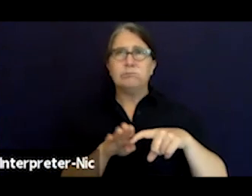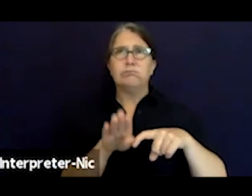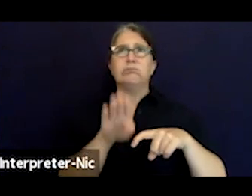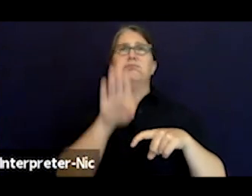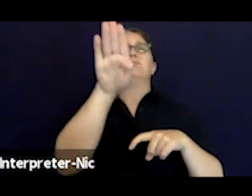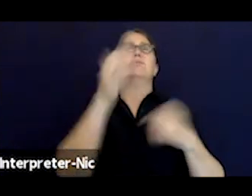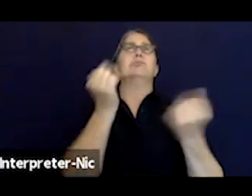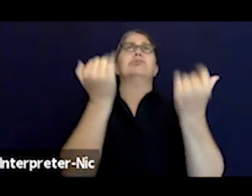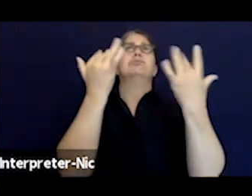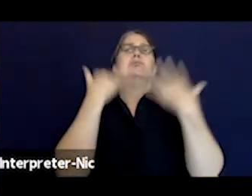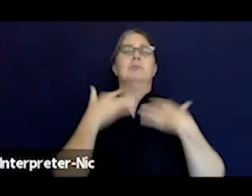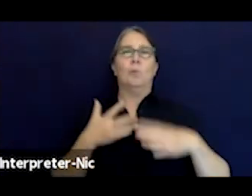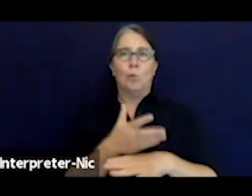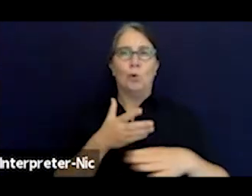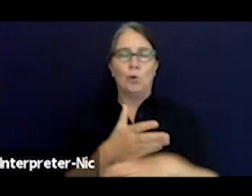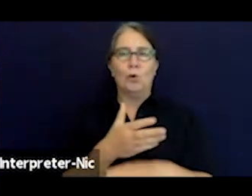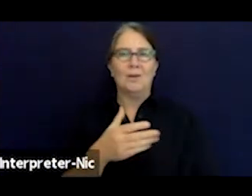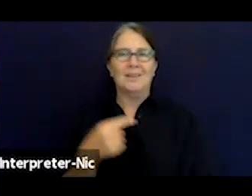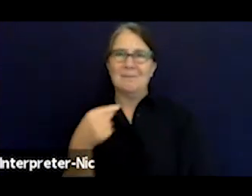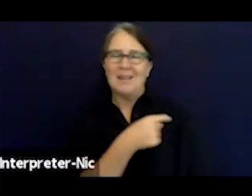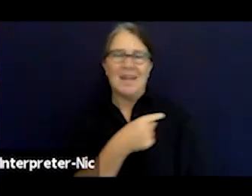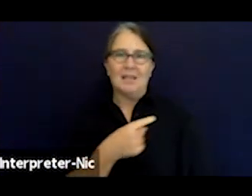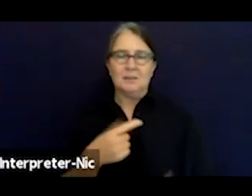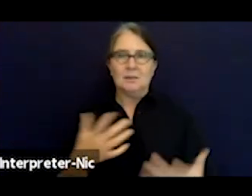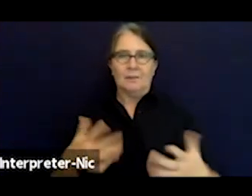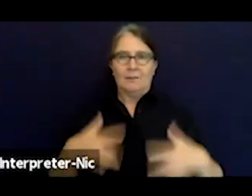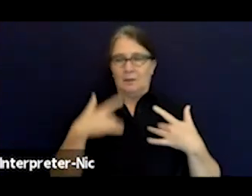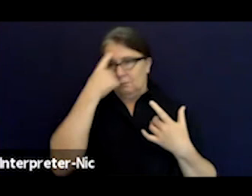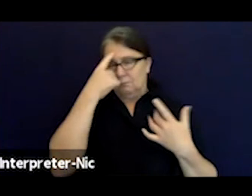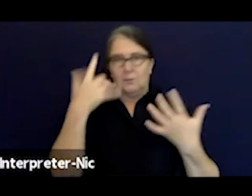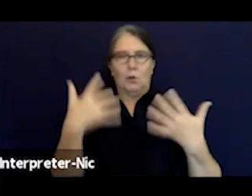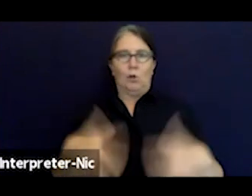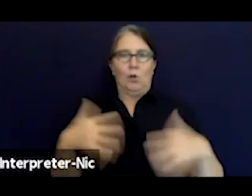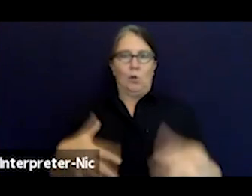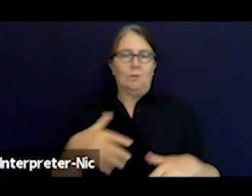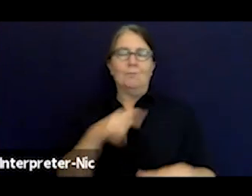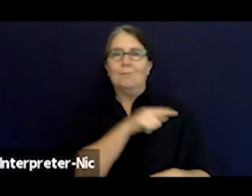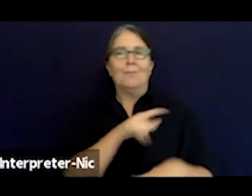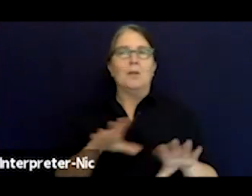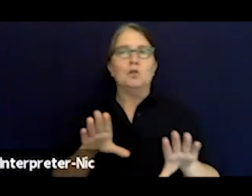suffer from analysis paralysis and they don't even start. Simplify the heck out of things